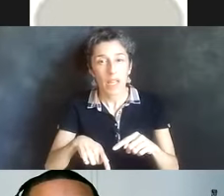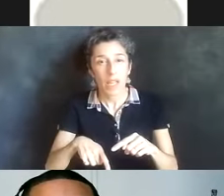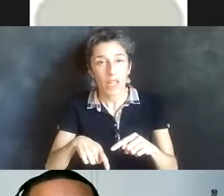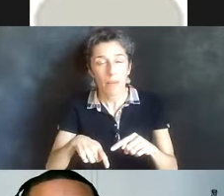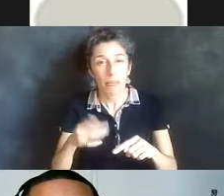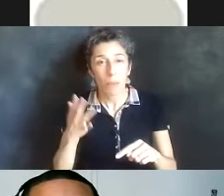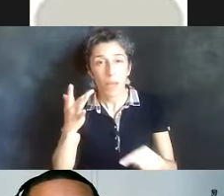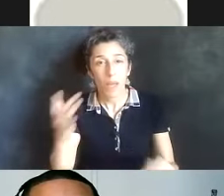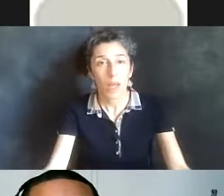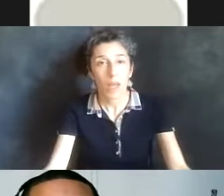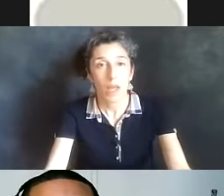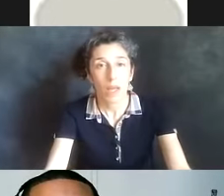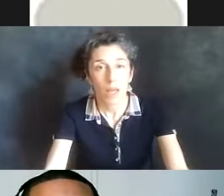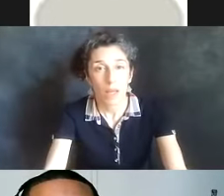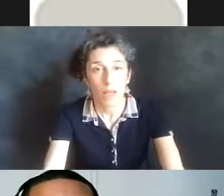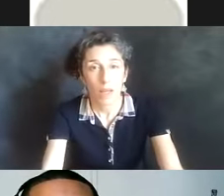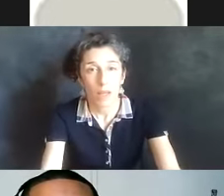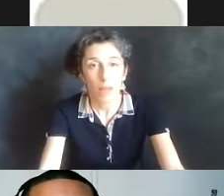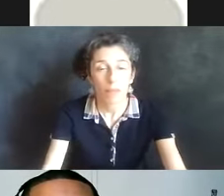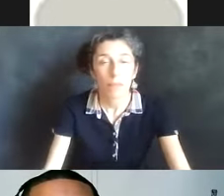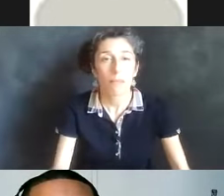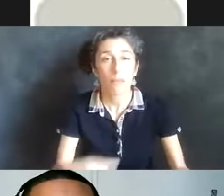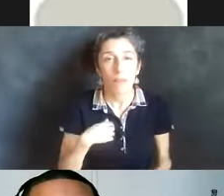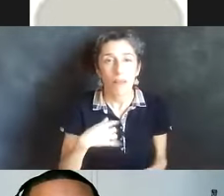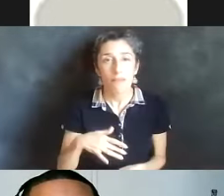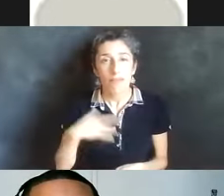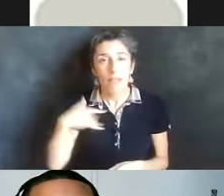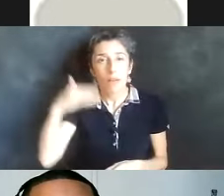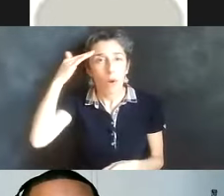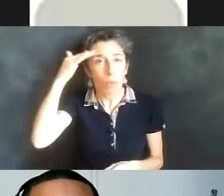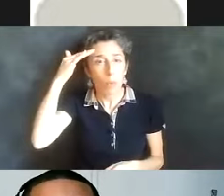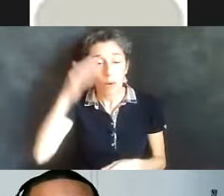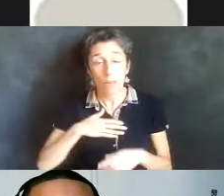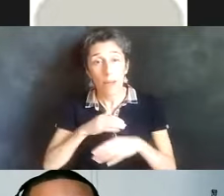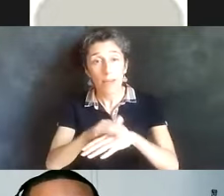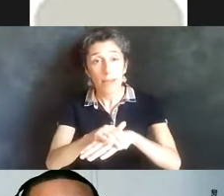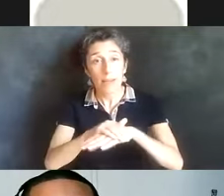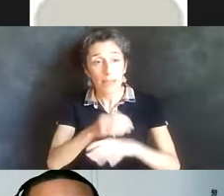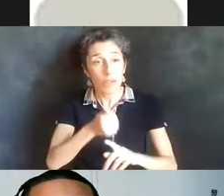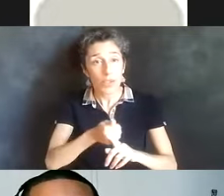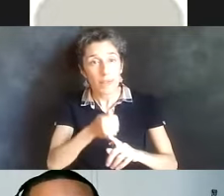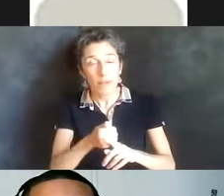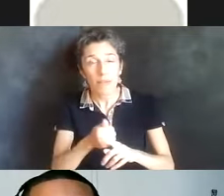a lot because I am very conscious of my grammar and my accent and I don't want people to mock me